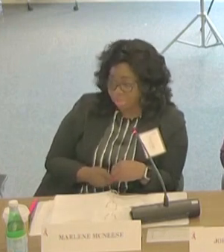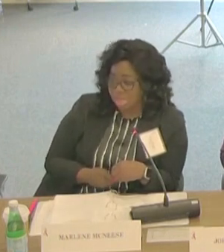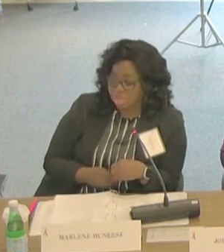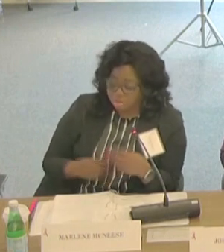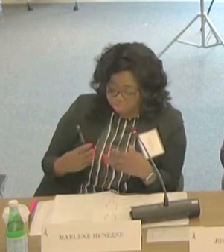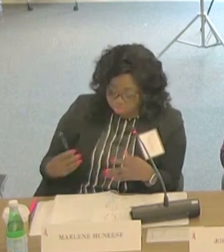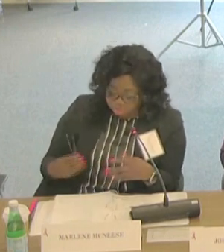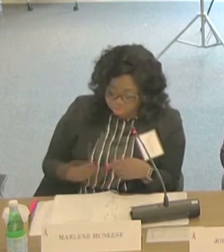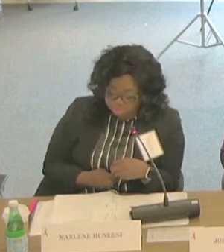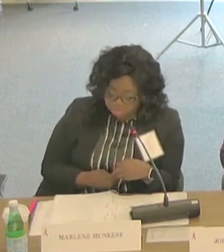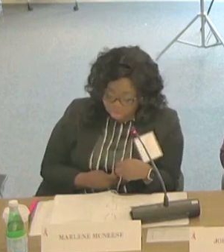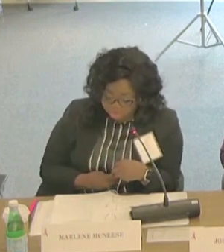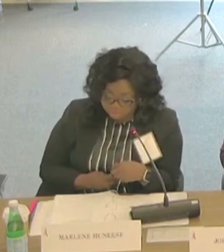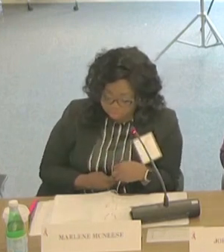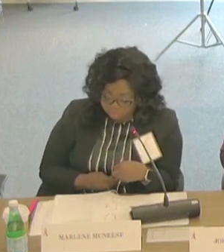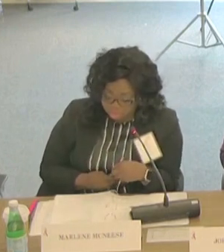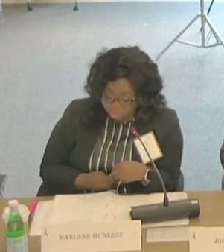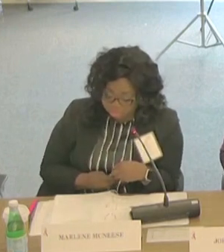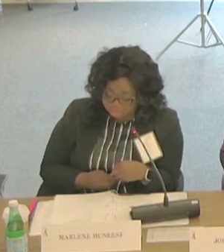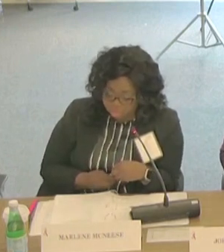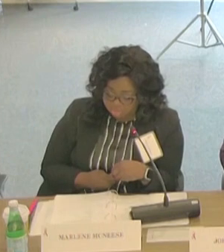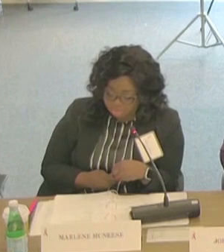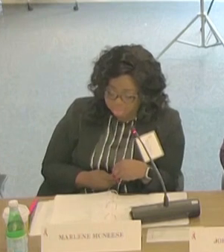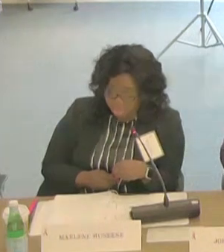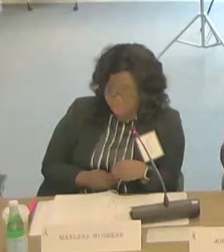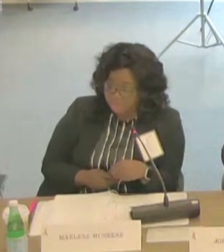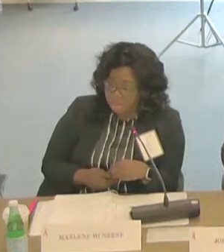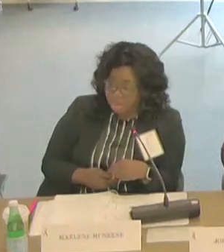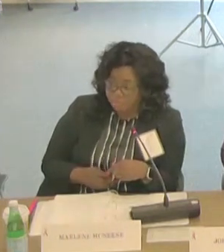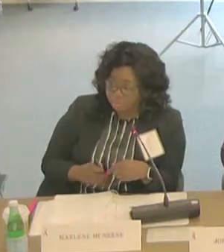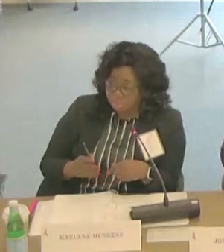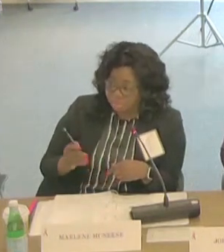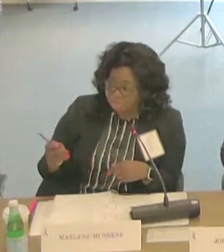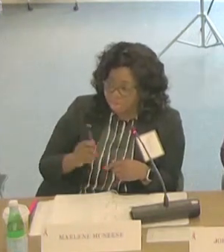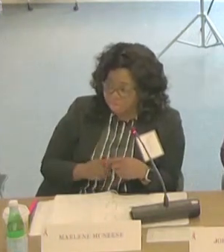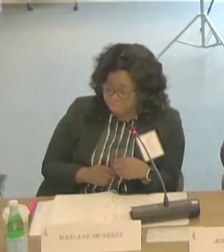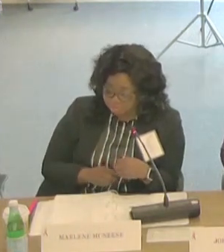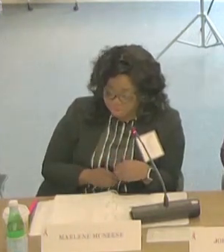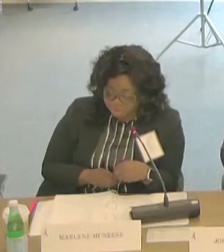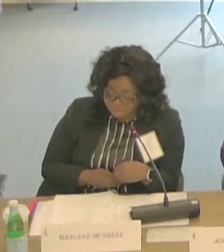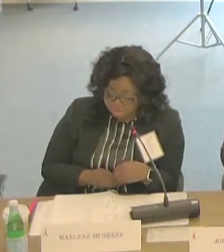So, I just want us to be mindful as we think about that. And for stigma and disparities,